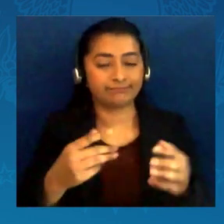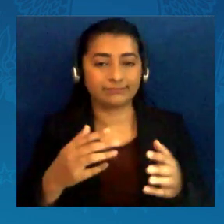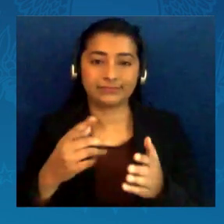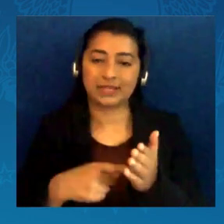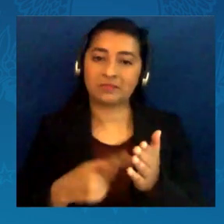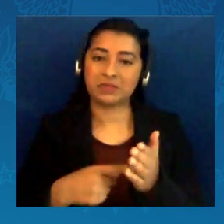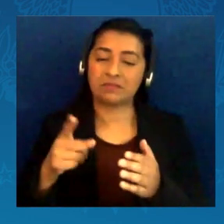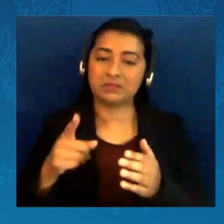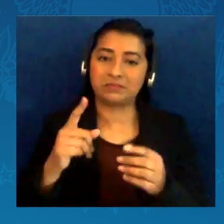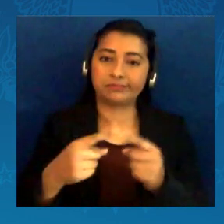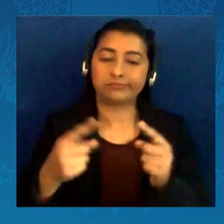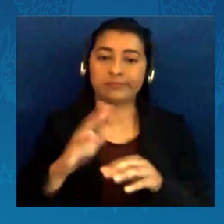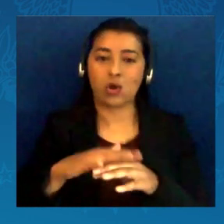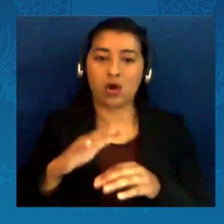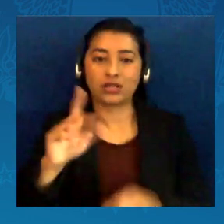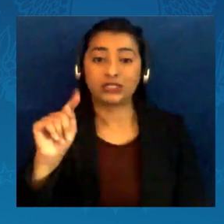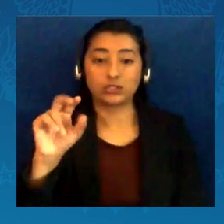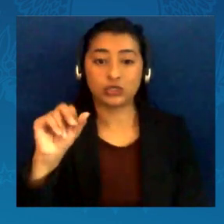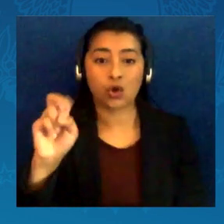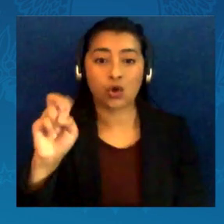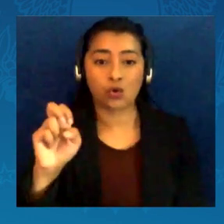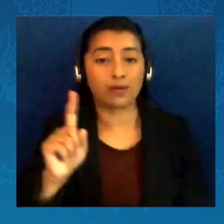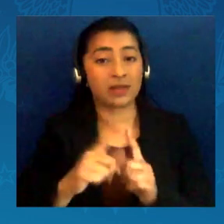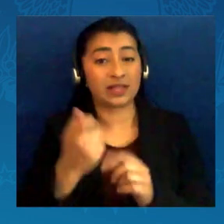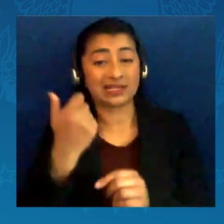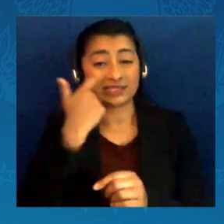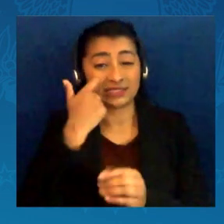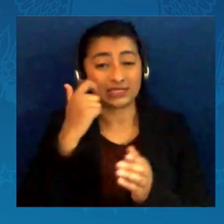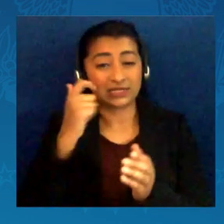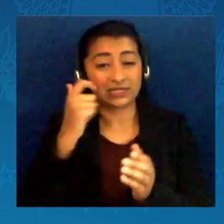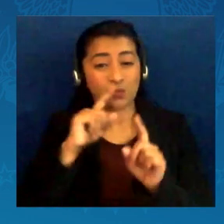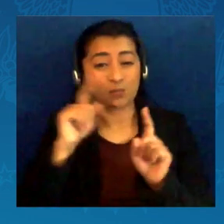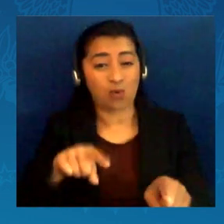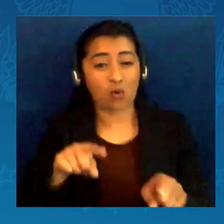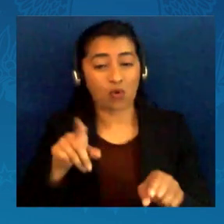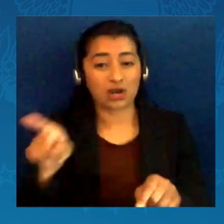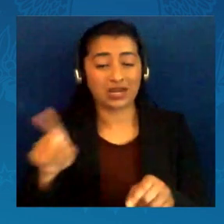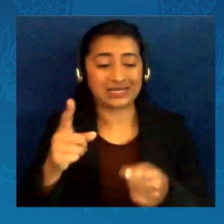The most recent report was declarative, unambiguous.